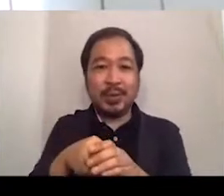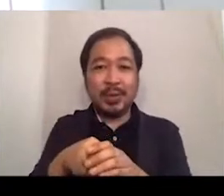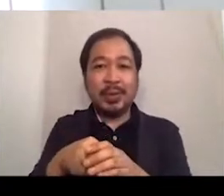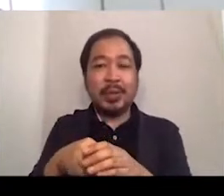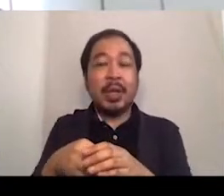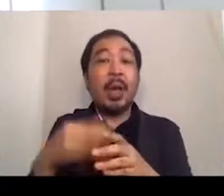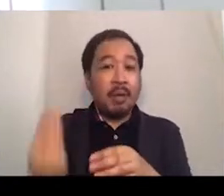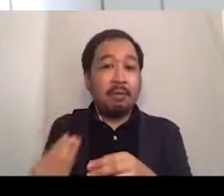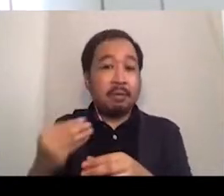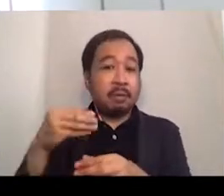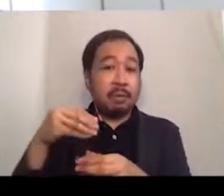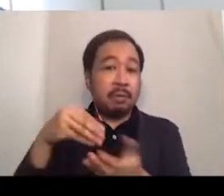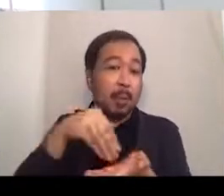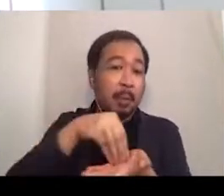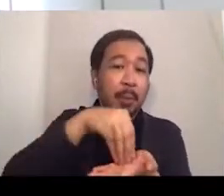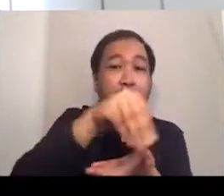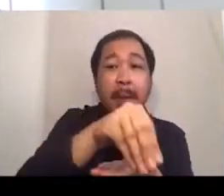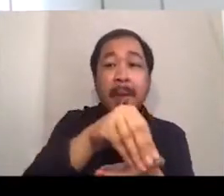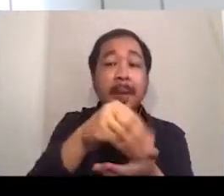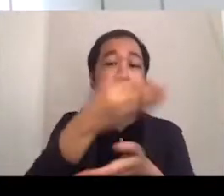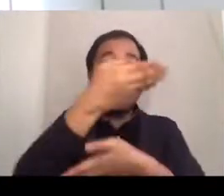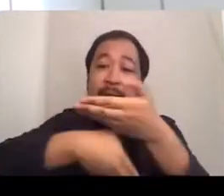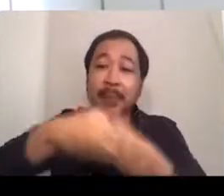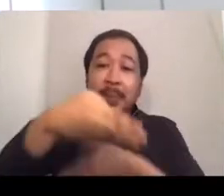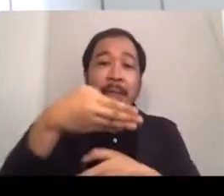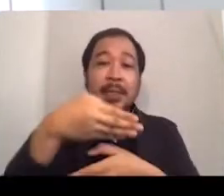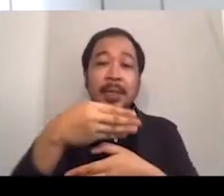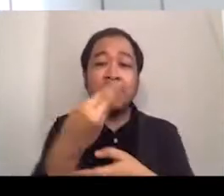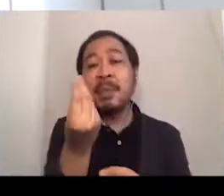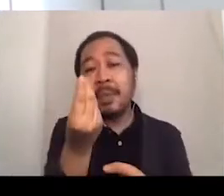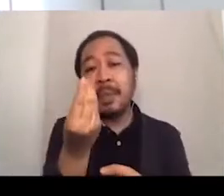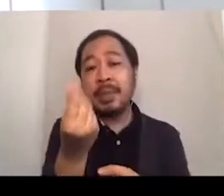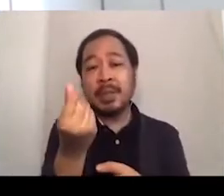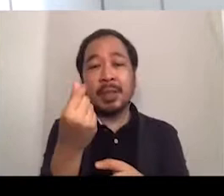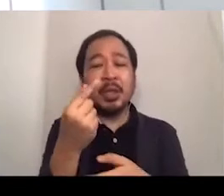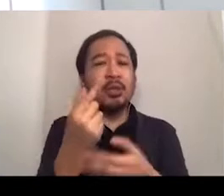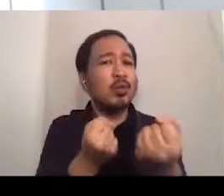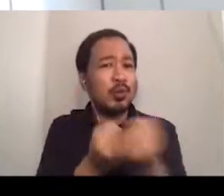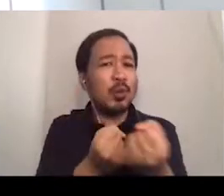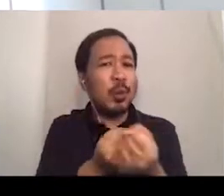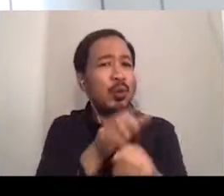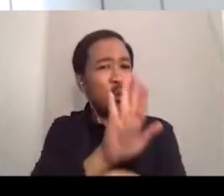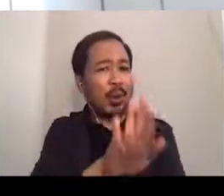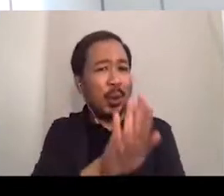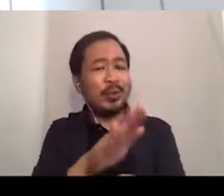These are on top of the established measures to help those with employment difficulties,